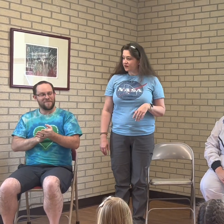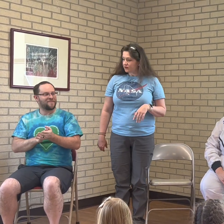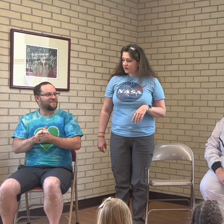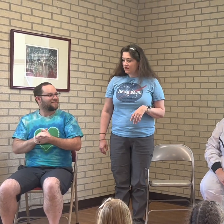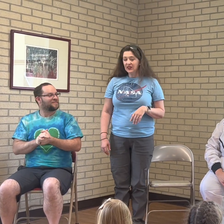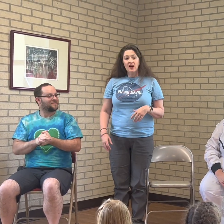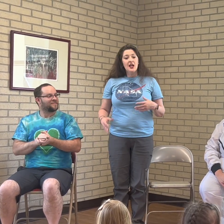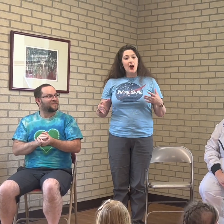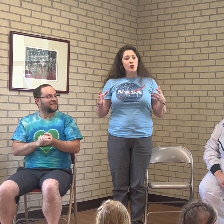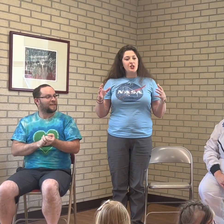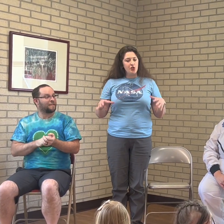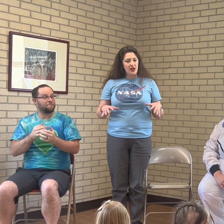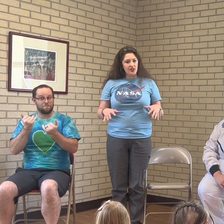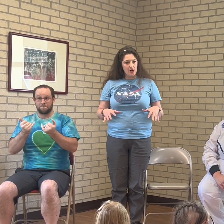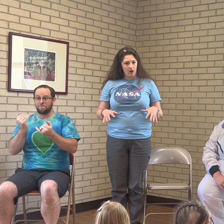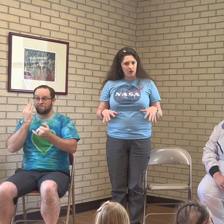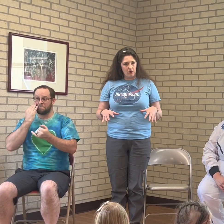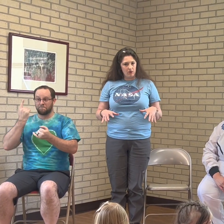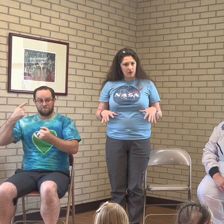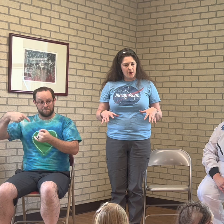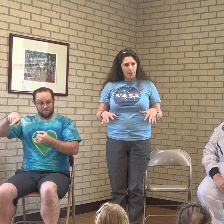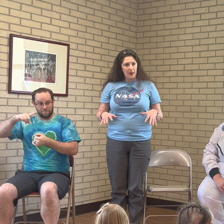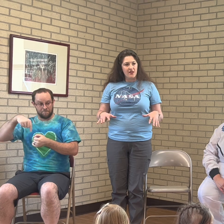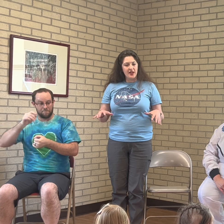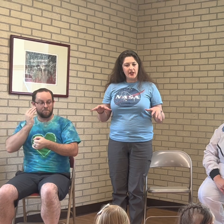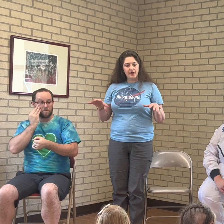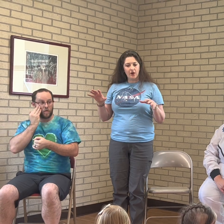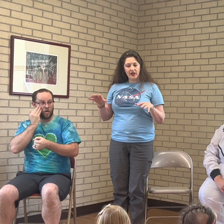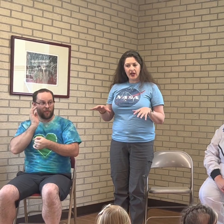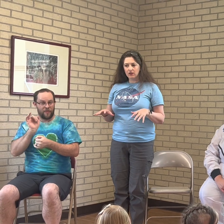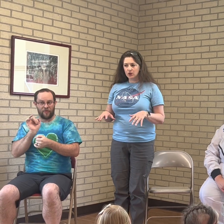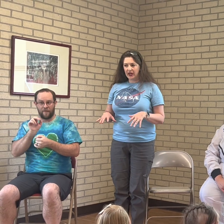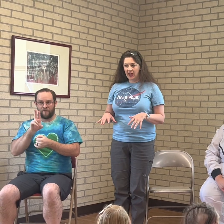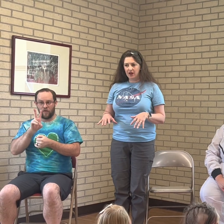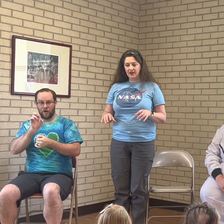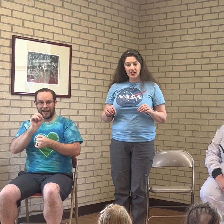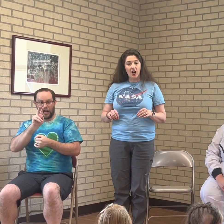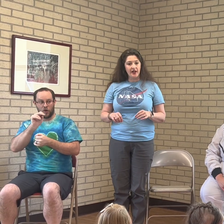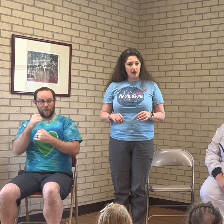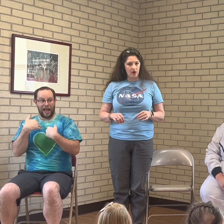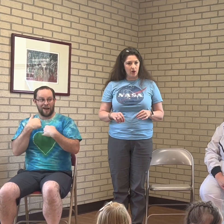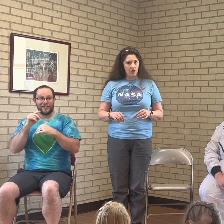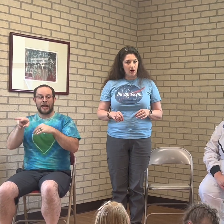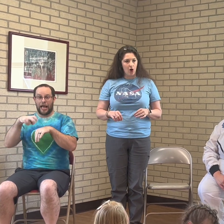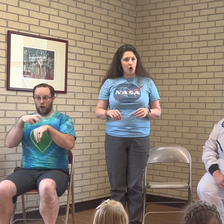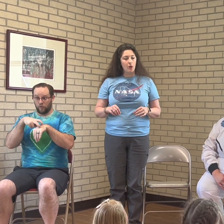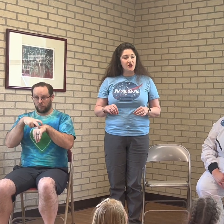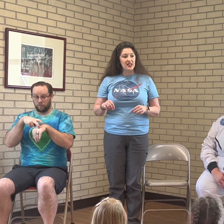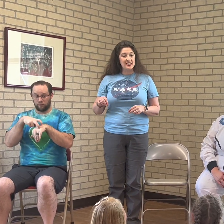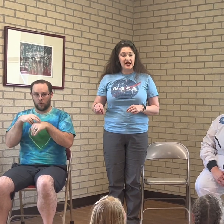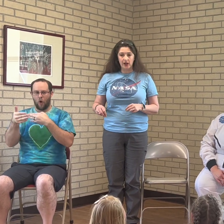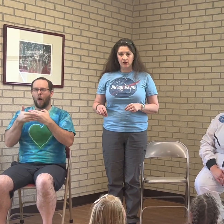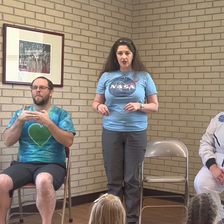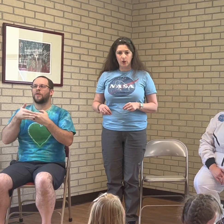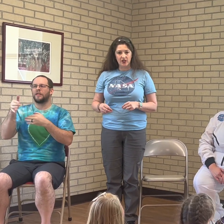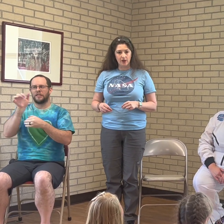Dr. Shannon: Now, did you guys know that the volcanoes we have in Idaho are almost identical to the